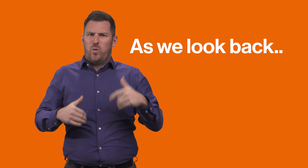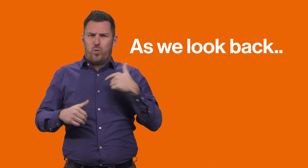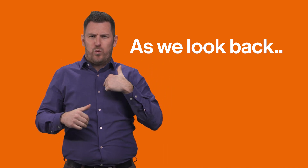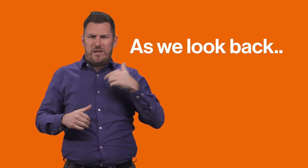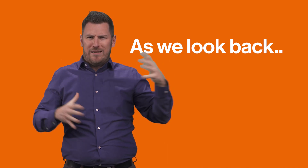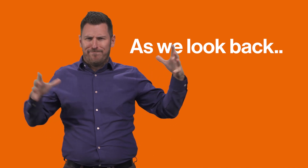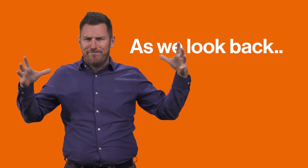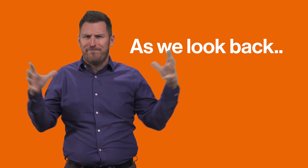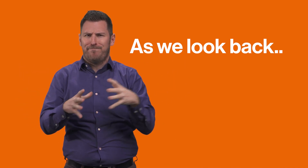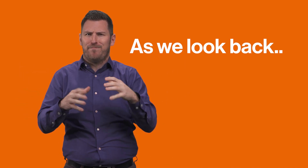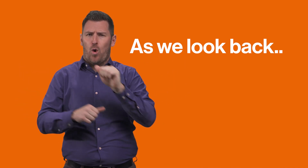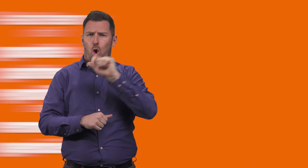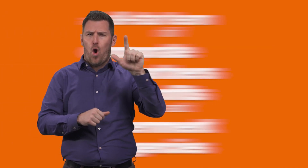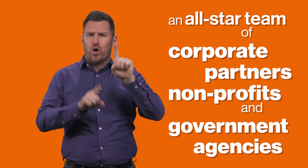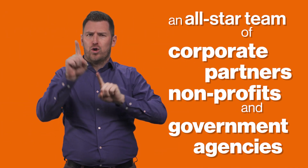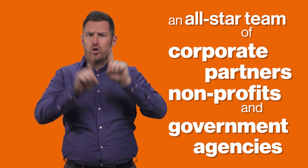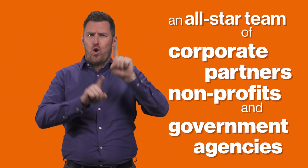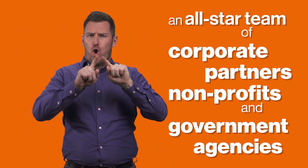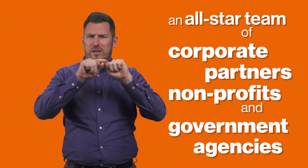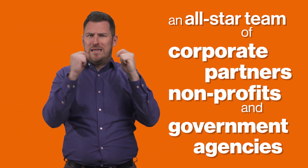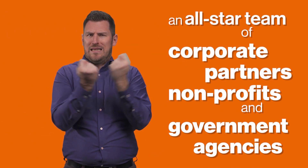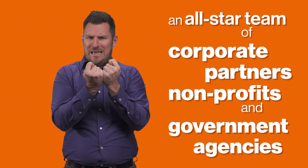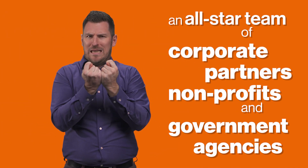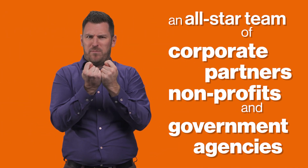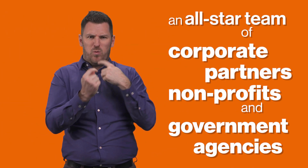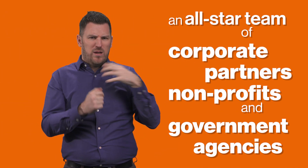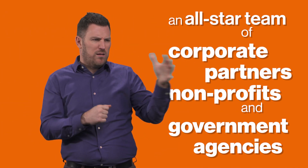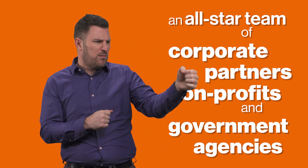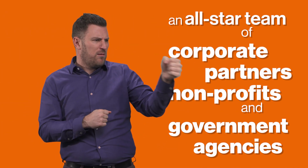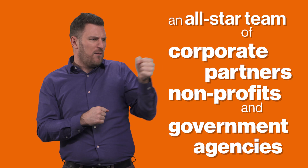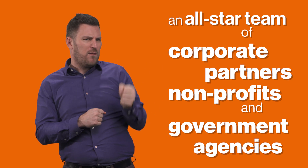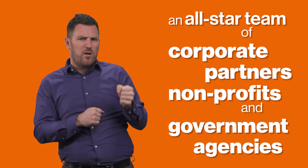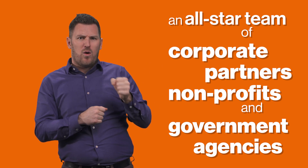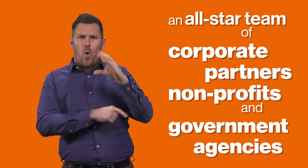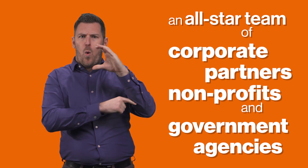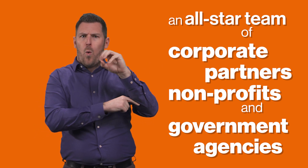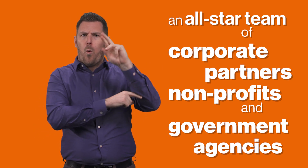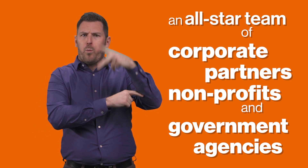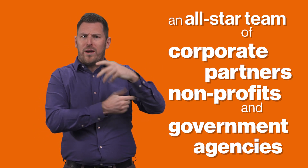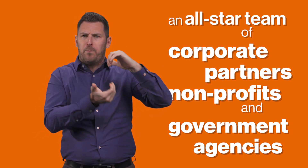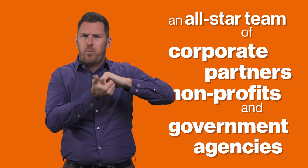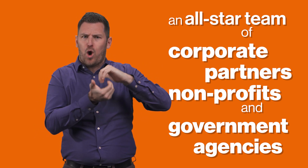As we look back, we assembled an all-star team of corporate partners,